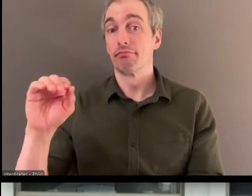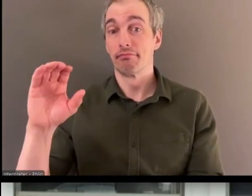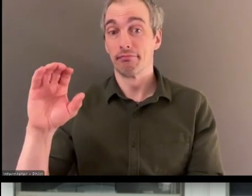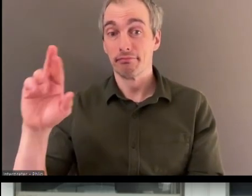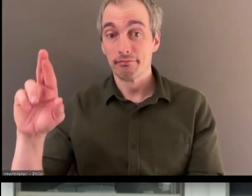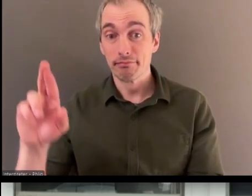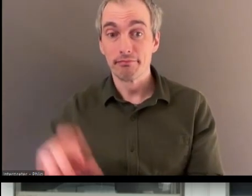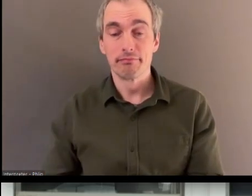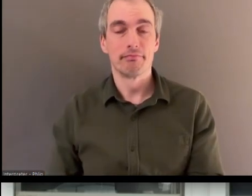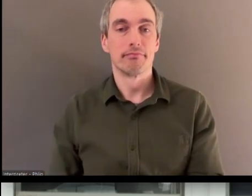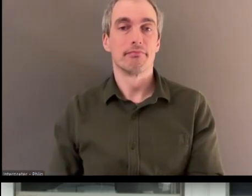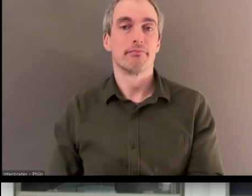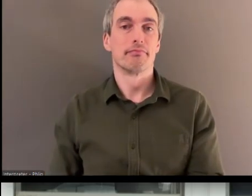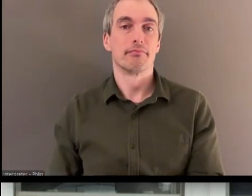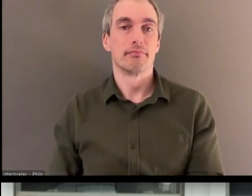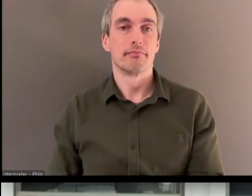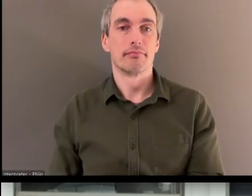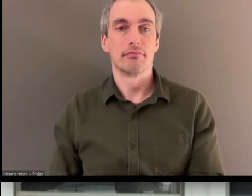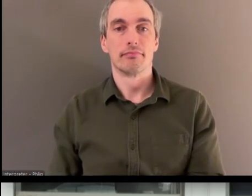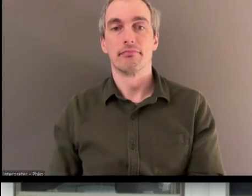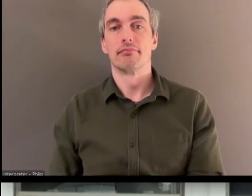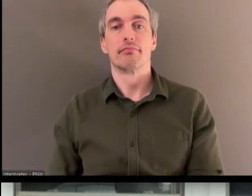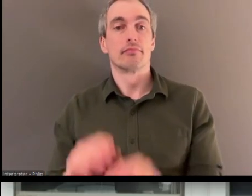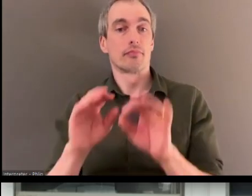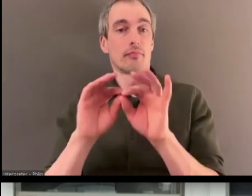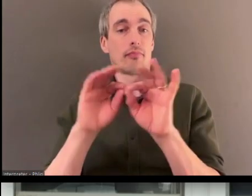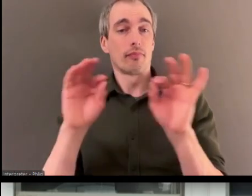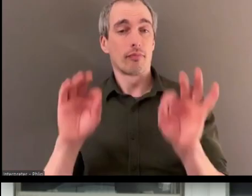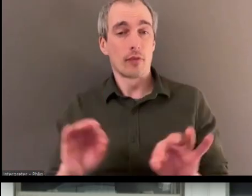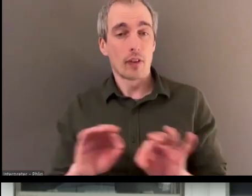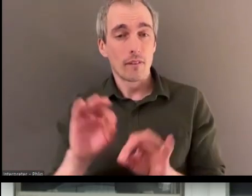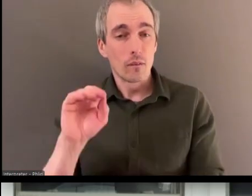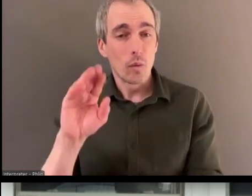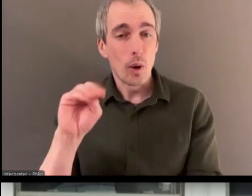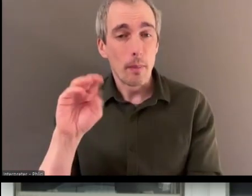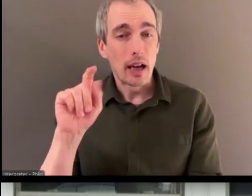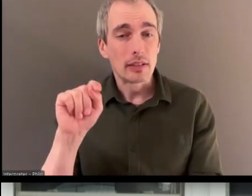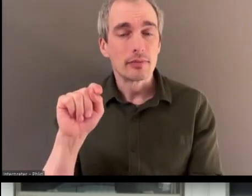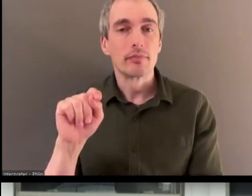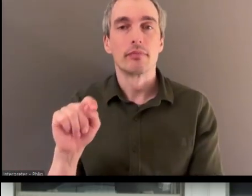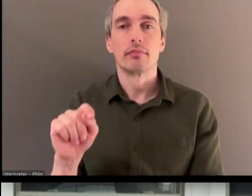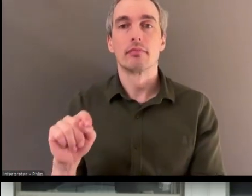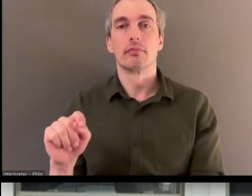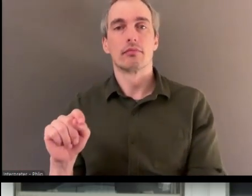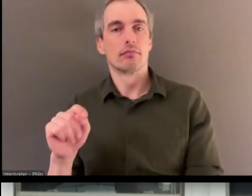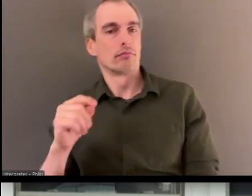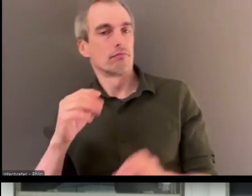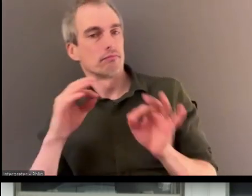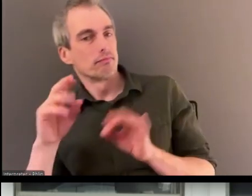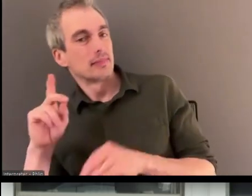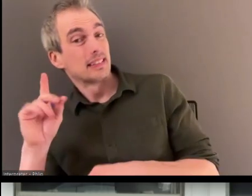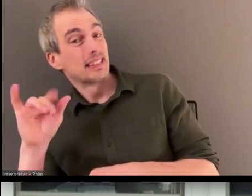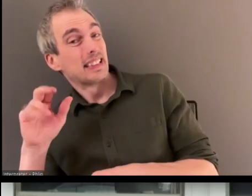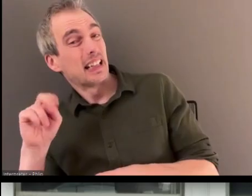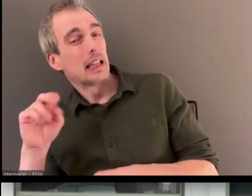Formatting... And Dylan is just going through basically an audit of all the different things our